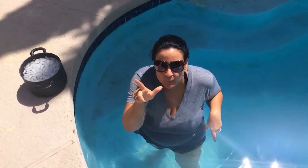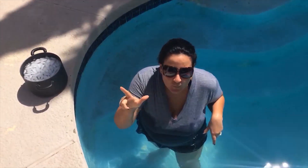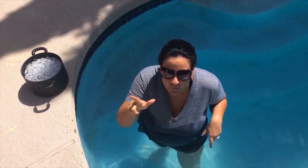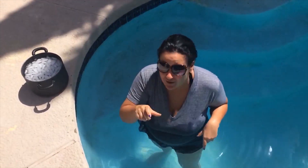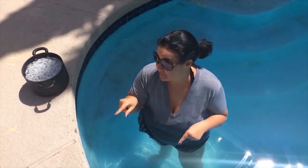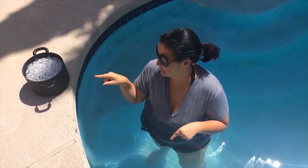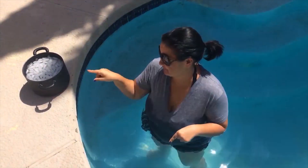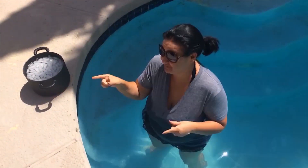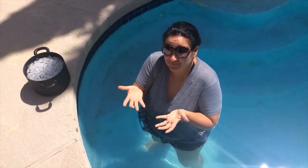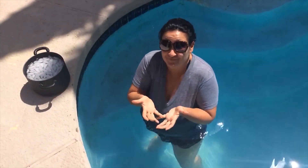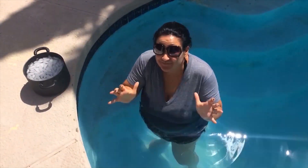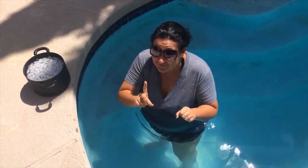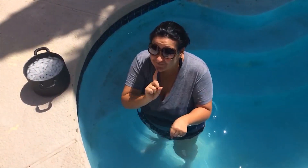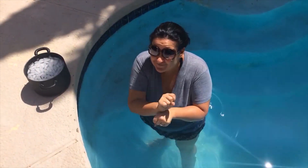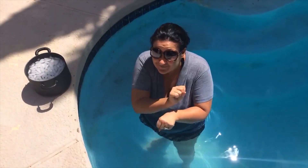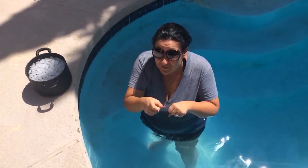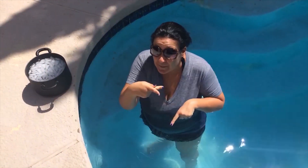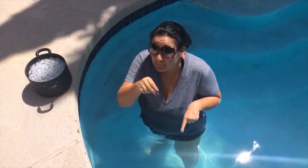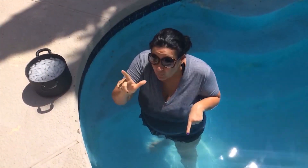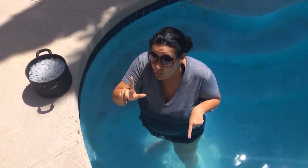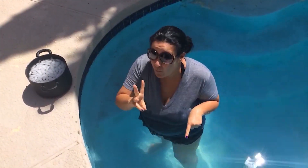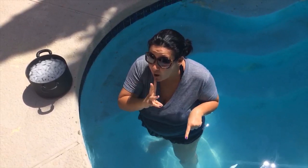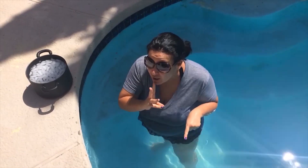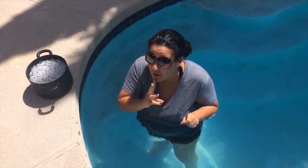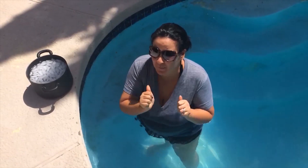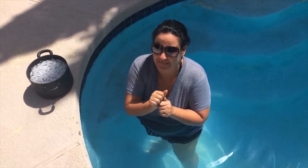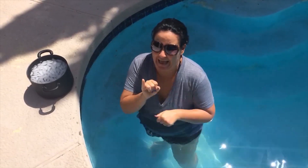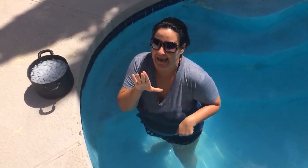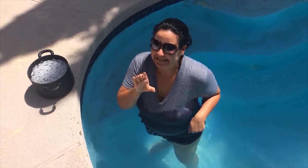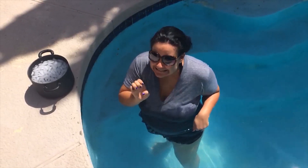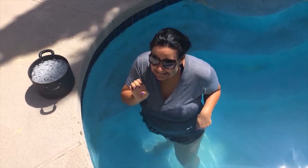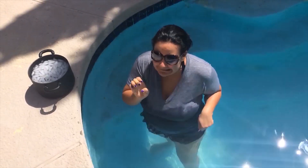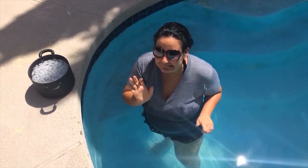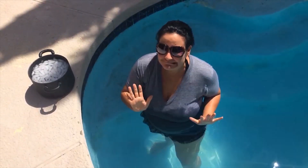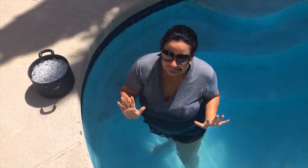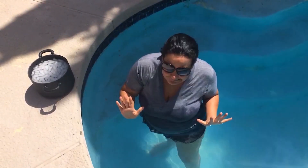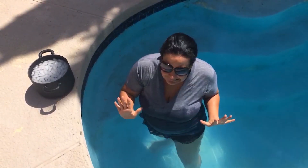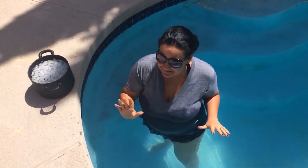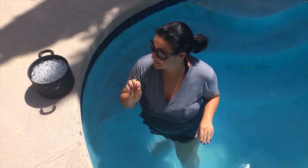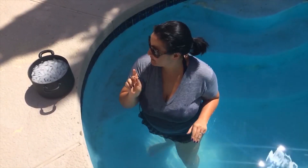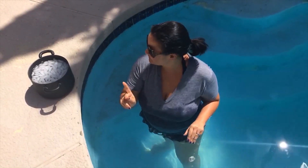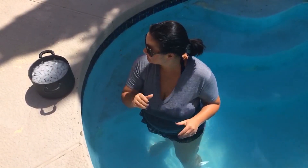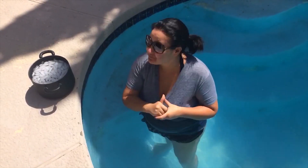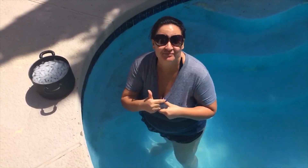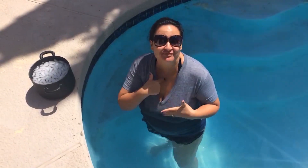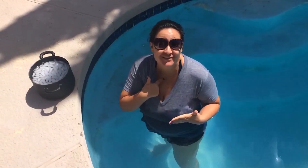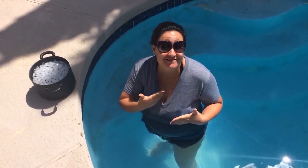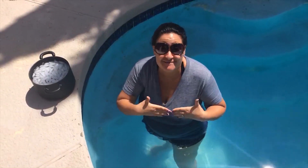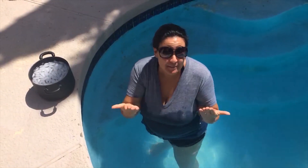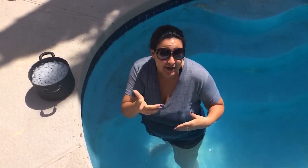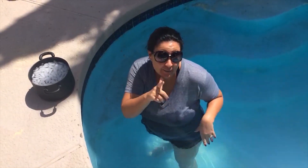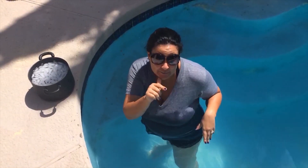I’d just hop in the pool. Plus, I did fill up my bucket with pool water and ice.